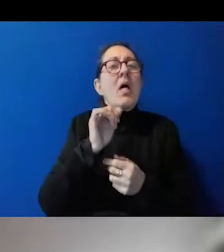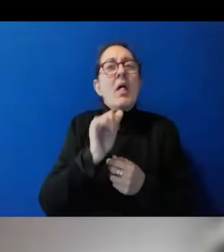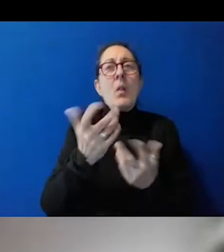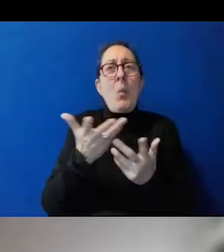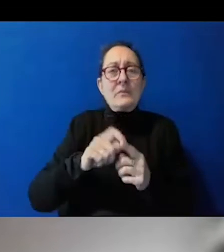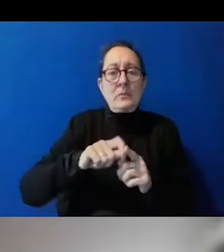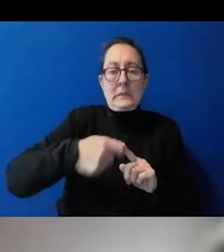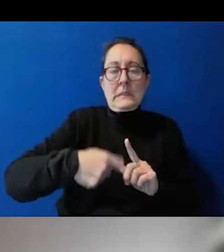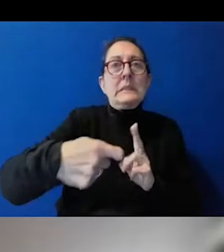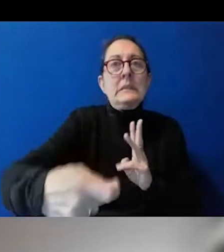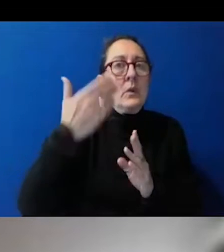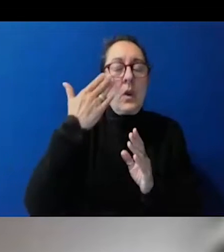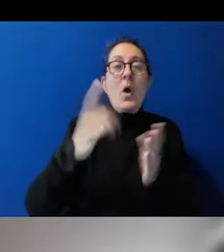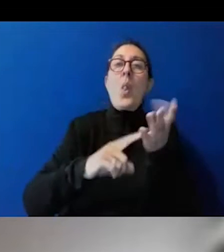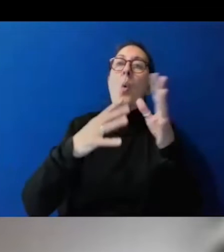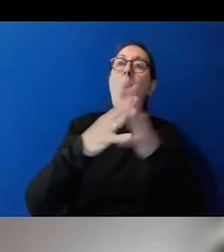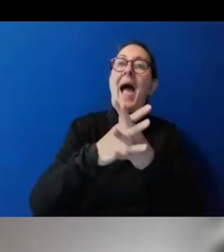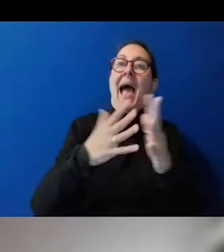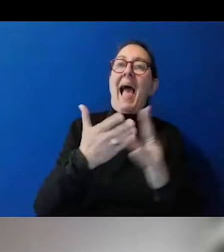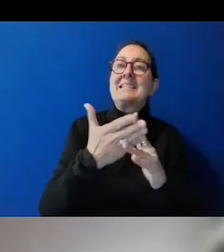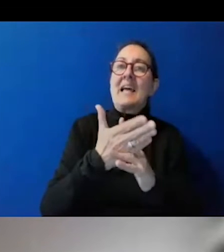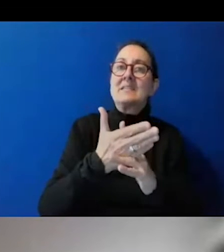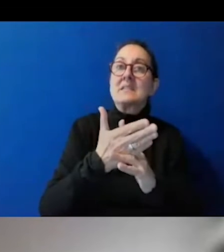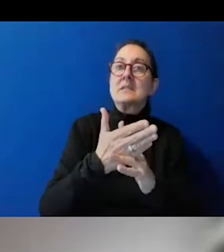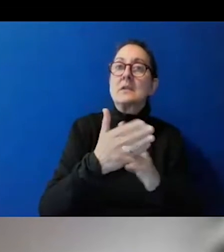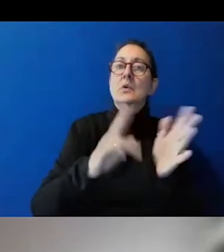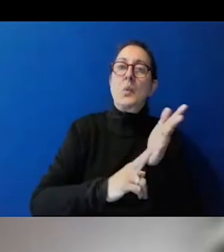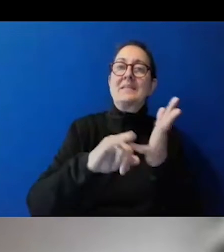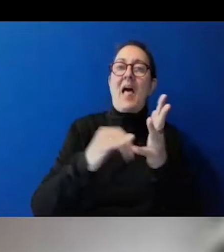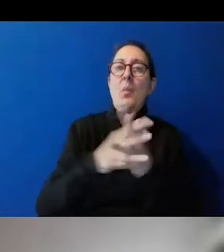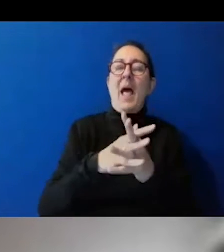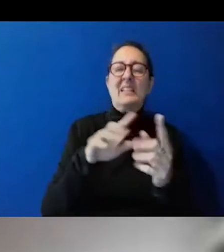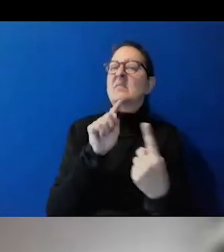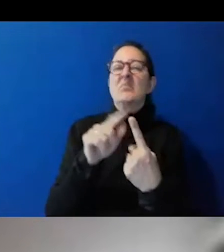South Wales is a really good starting point for legal help so we are the single entry point not